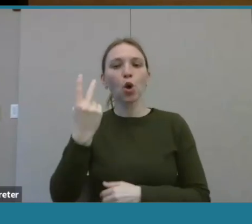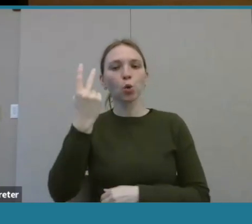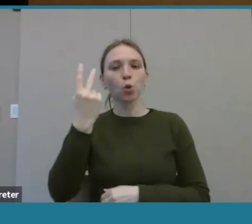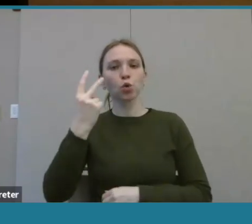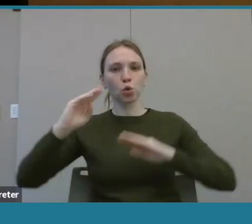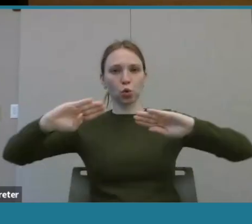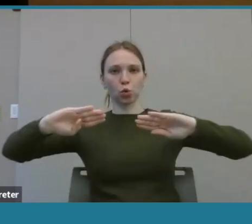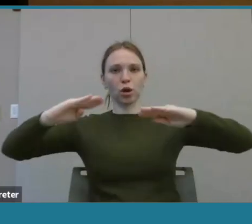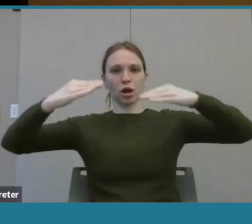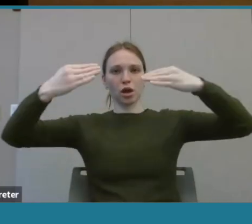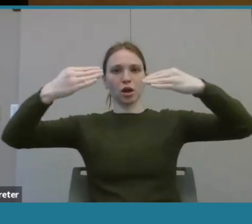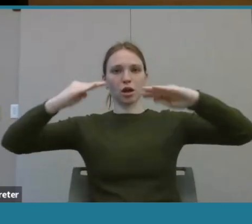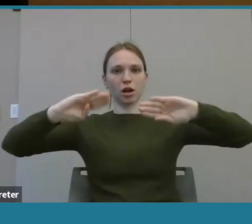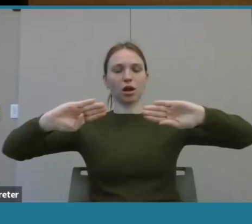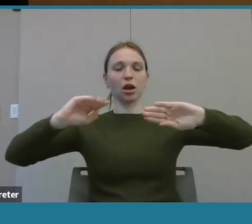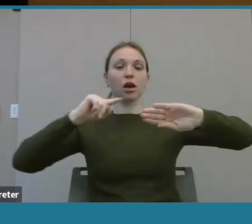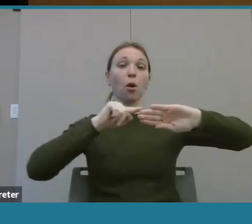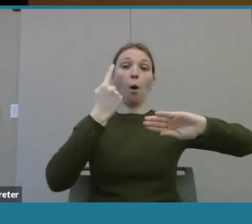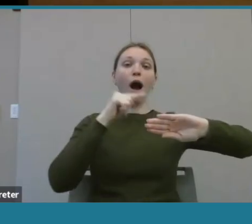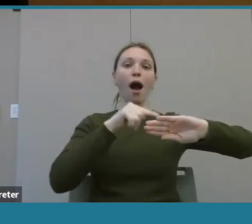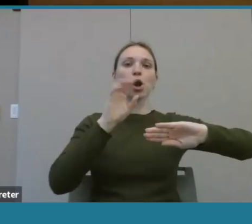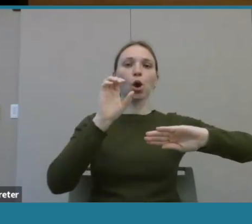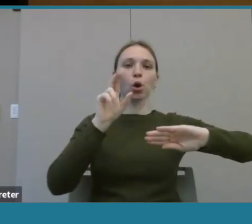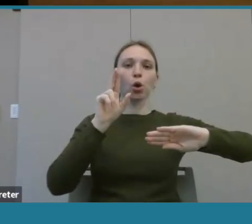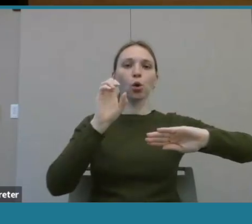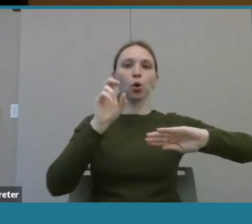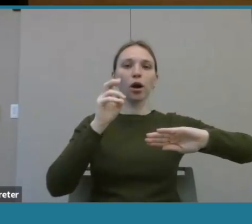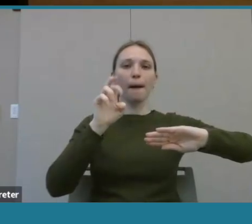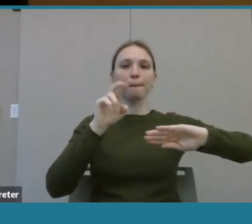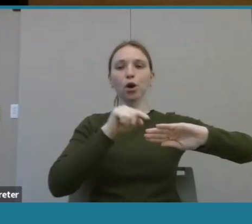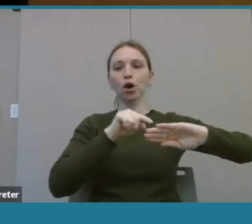barrels where you have that cucumber and that grape, that analog, that food